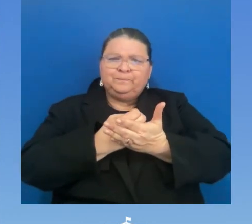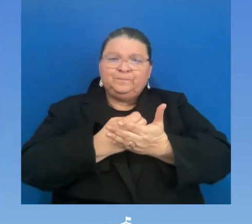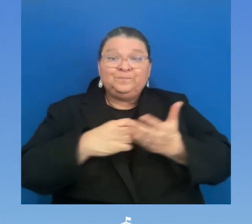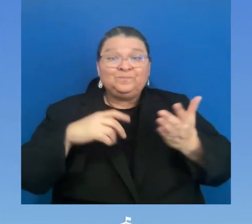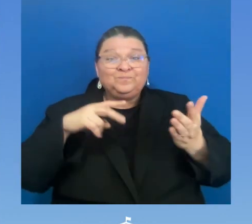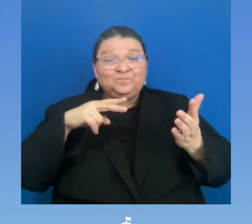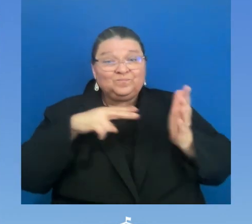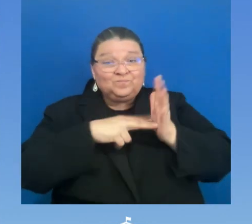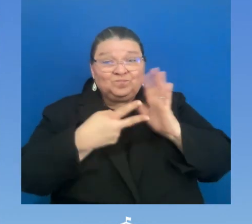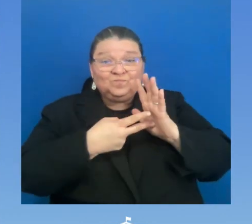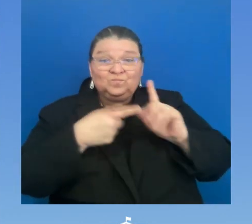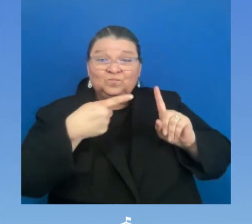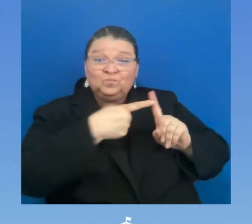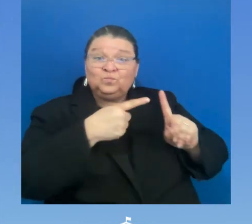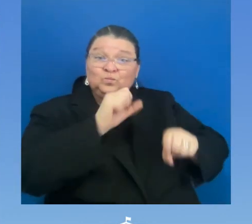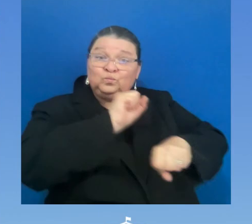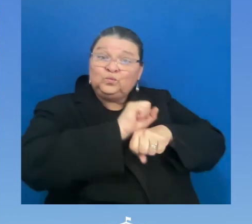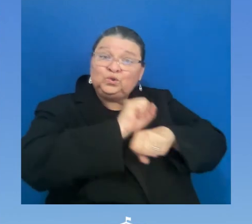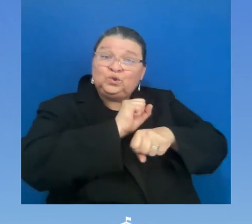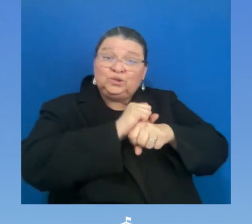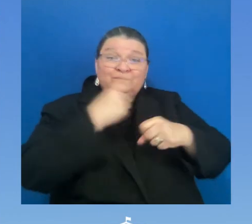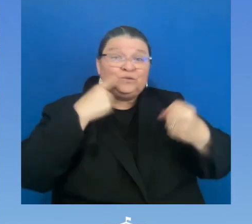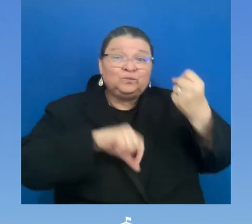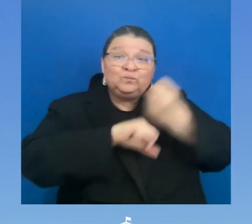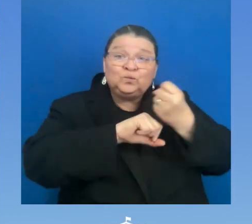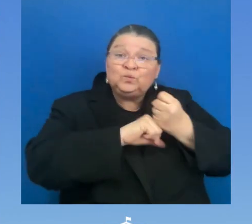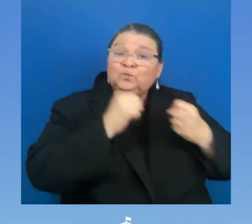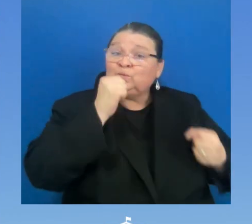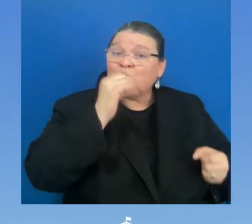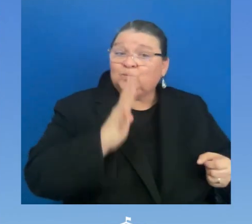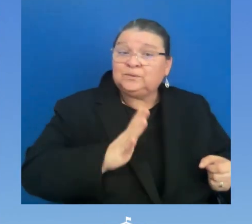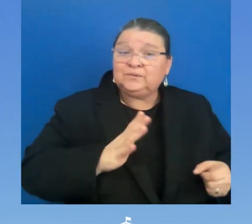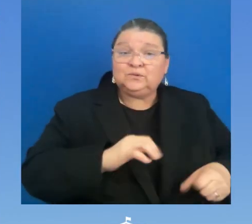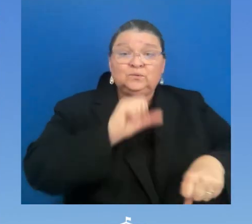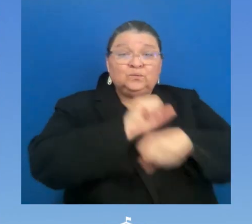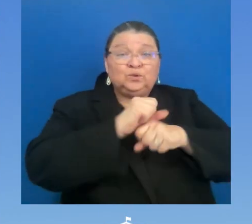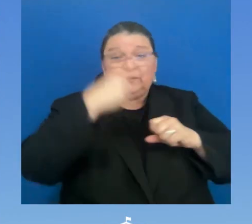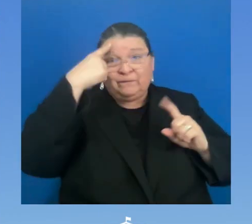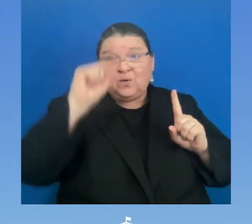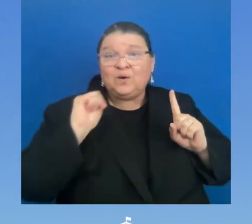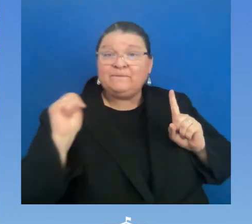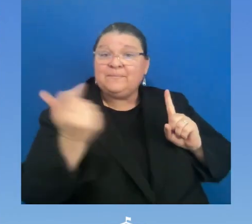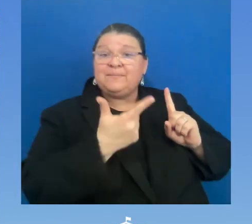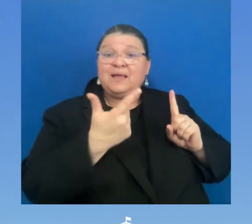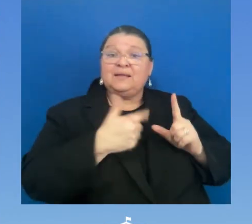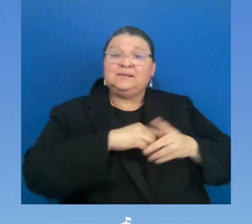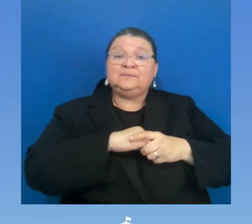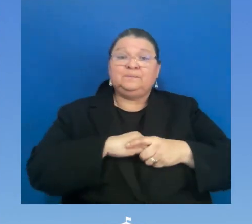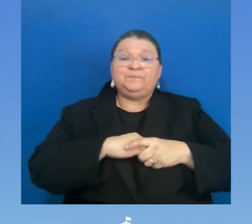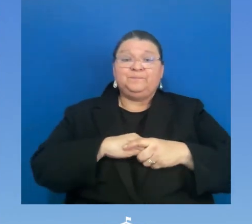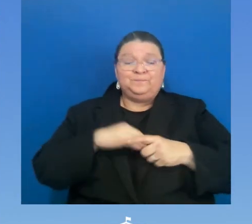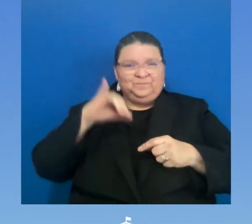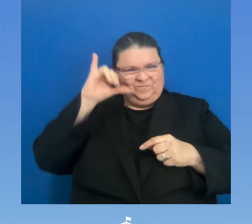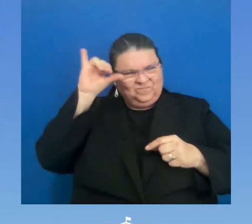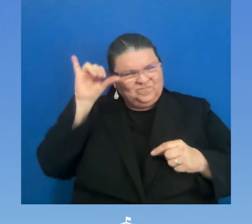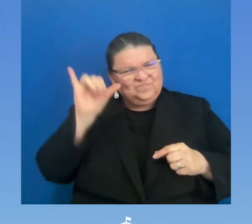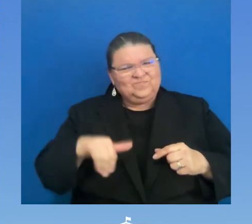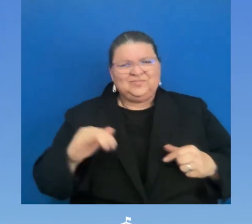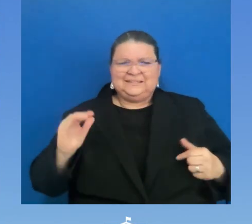That is one of our administration's central missions. And that has been a central mission of mine for quite some time.